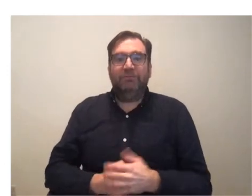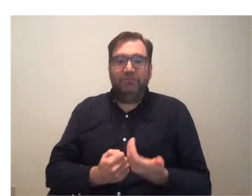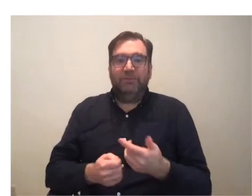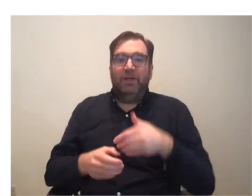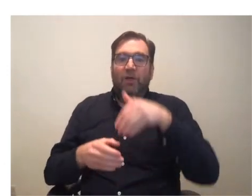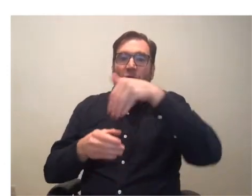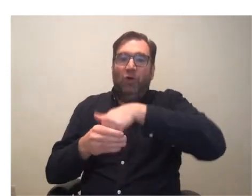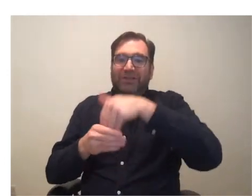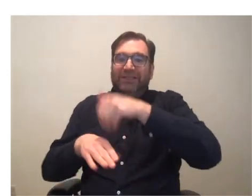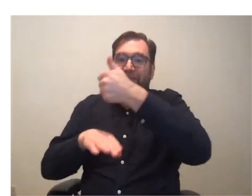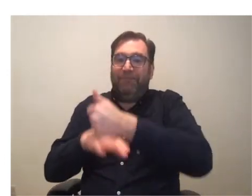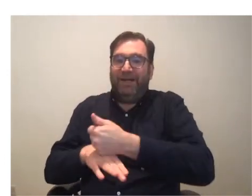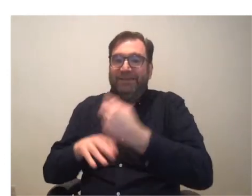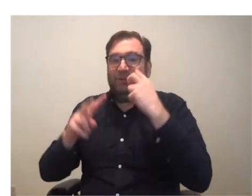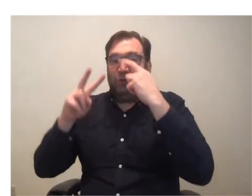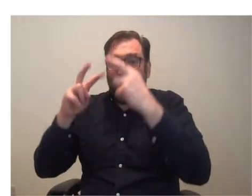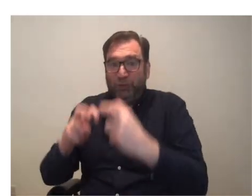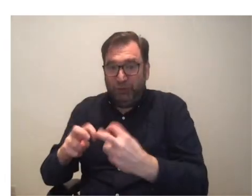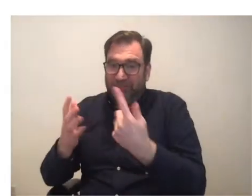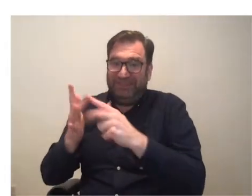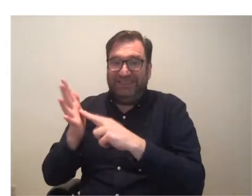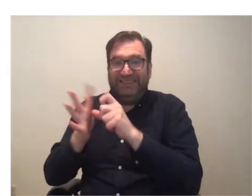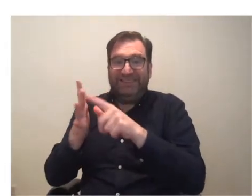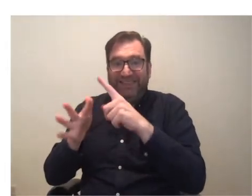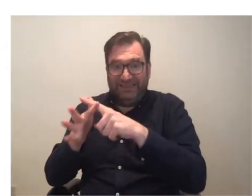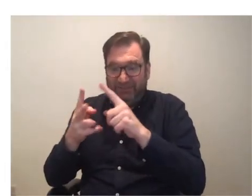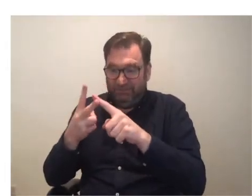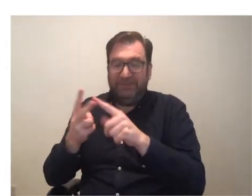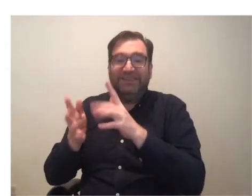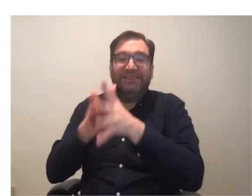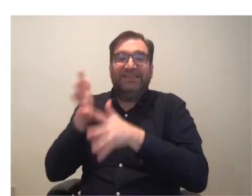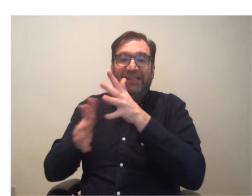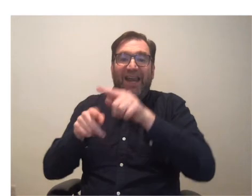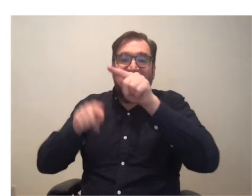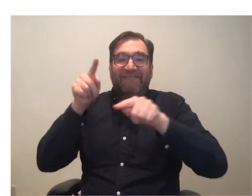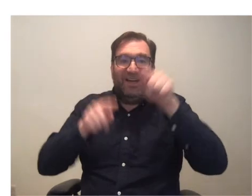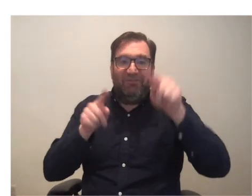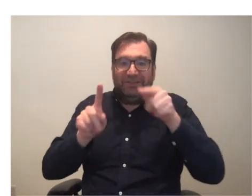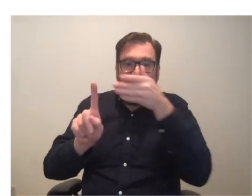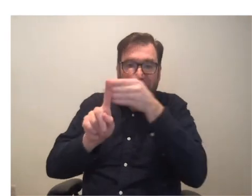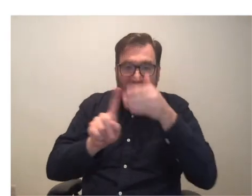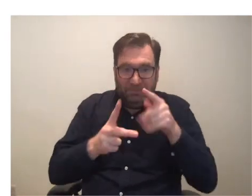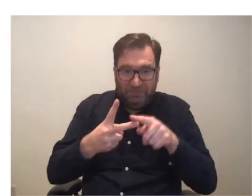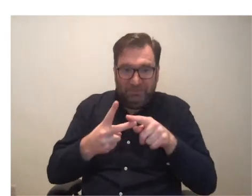Indexing for content-based search, Sign variant identification,